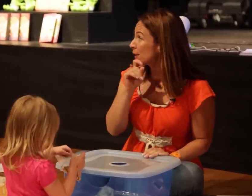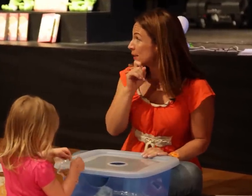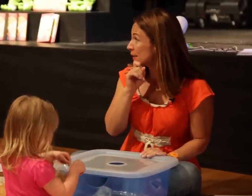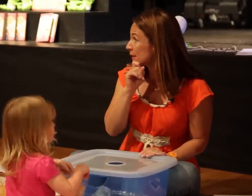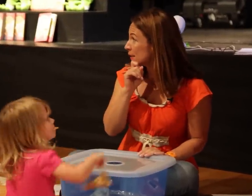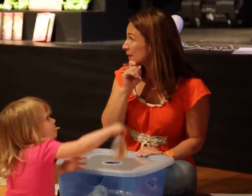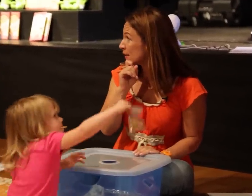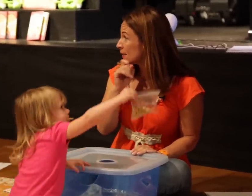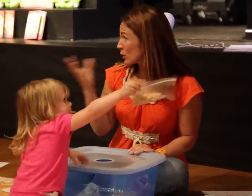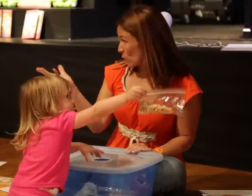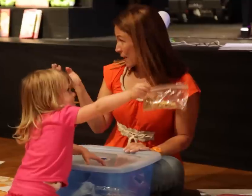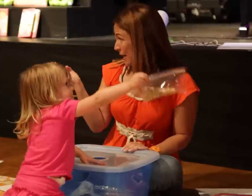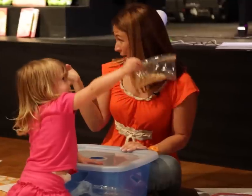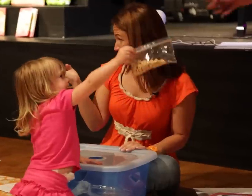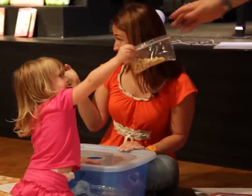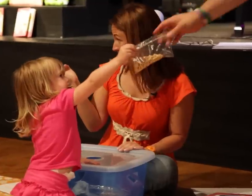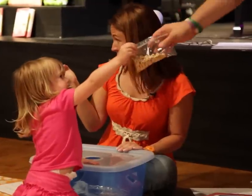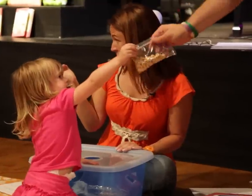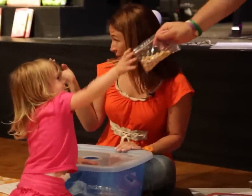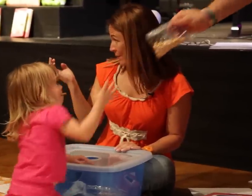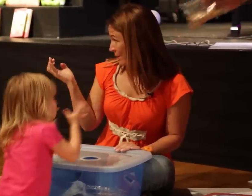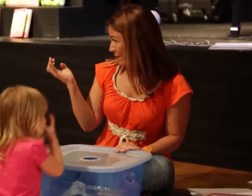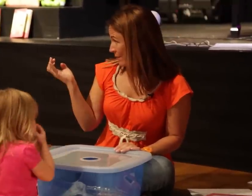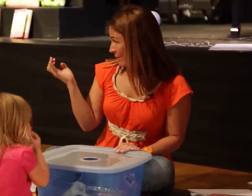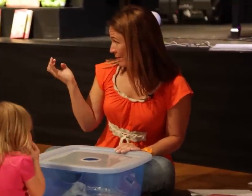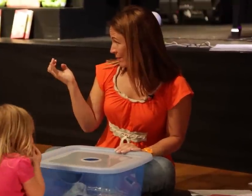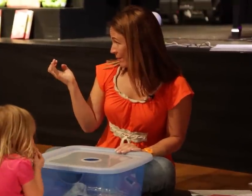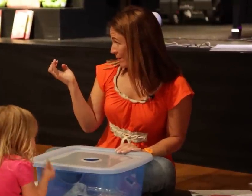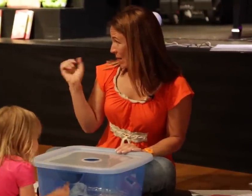Lydia, do you want CEREAL? Do you WANT it?